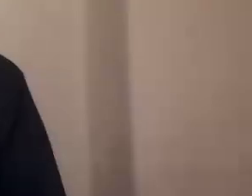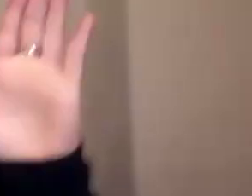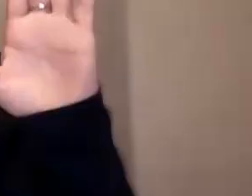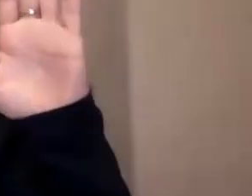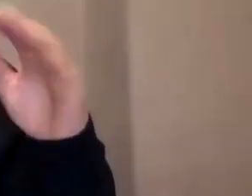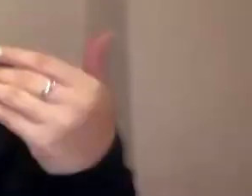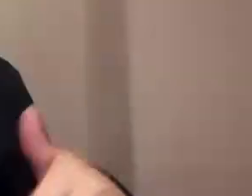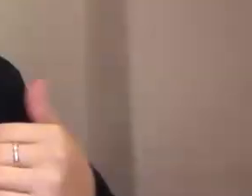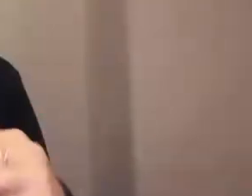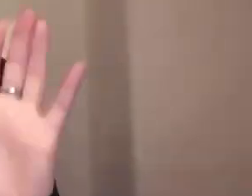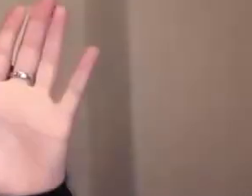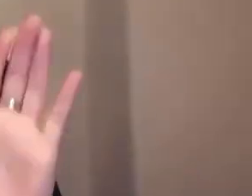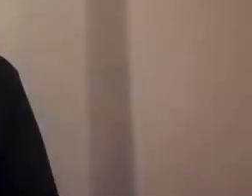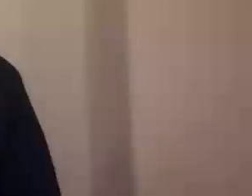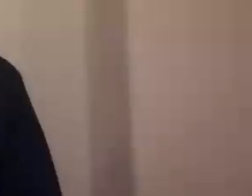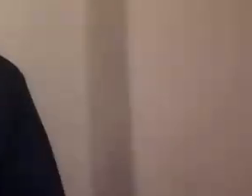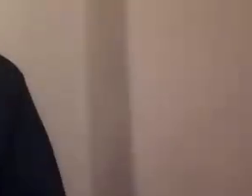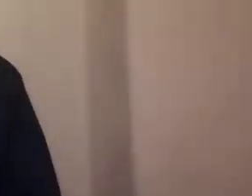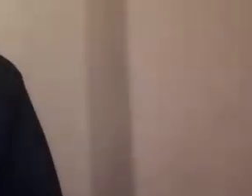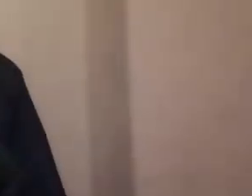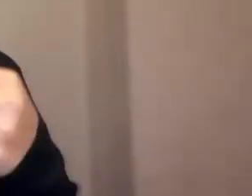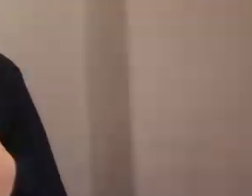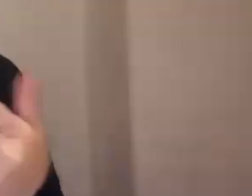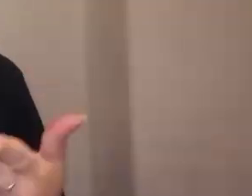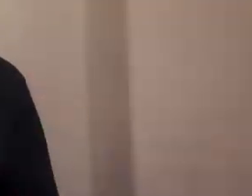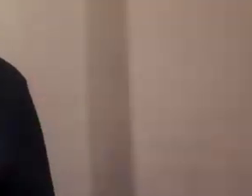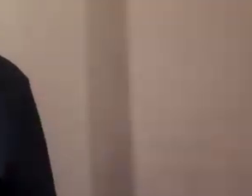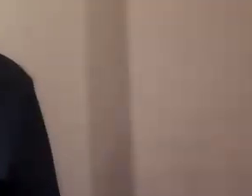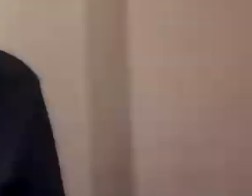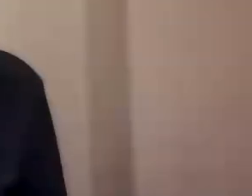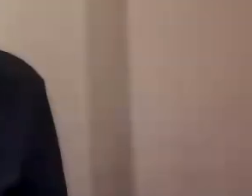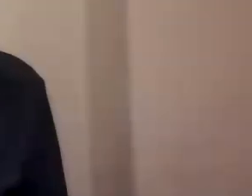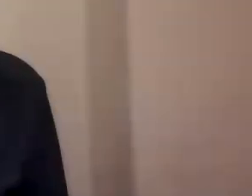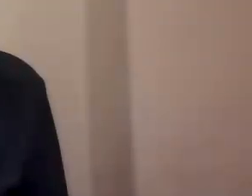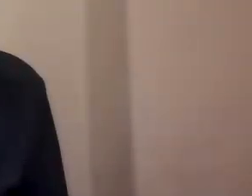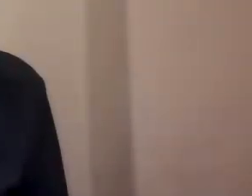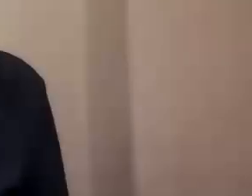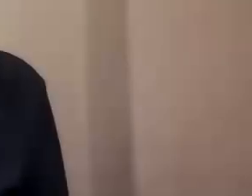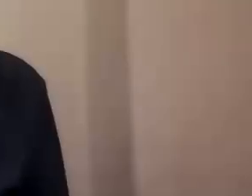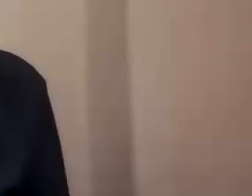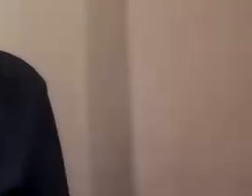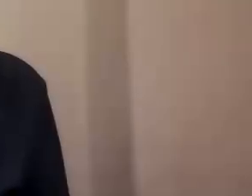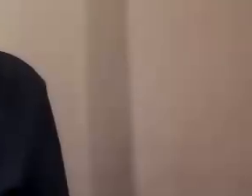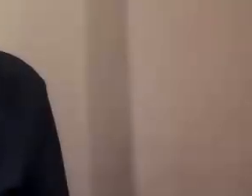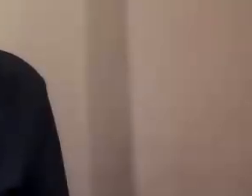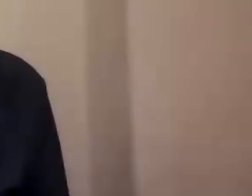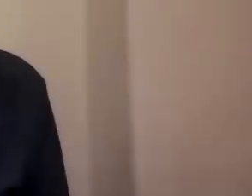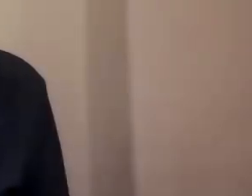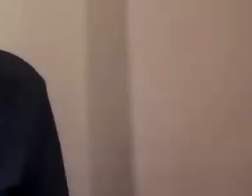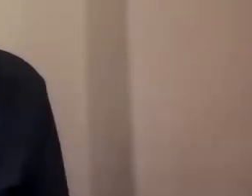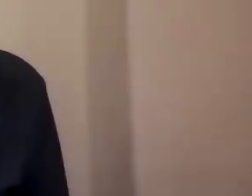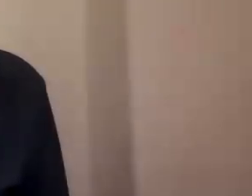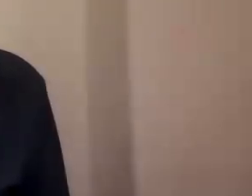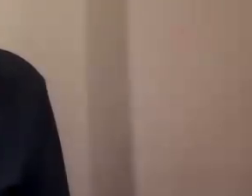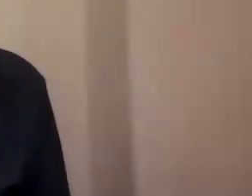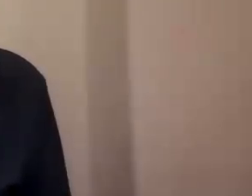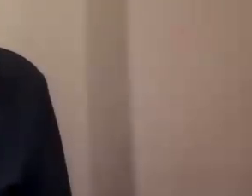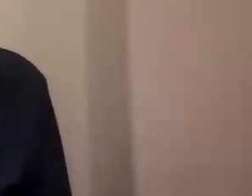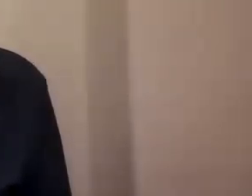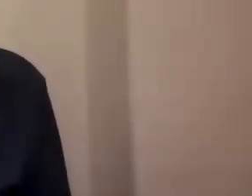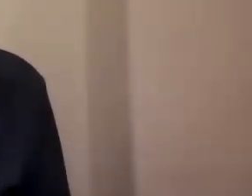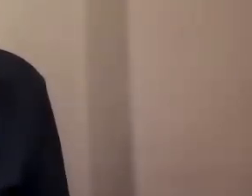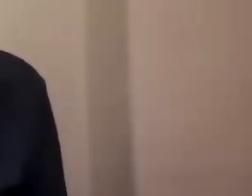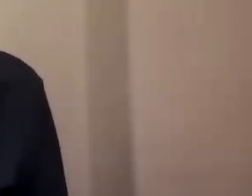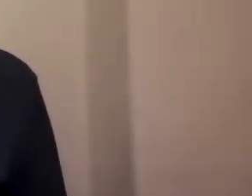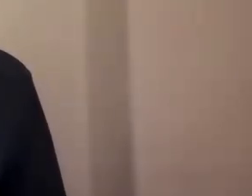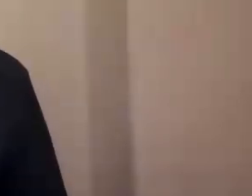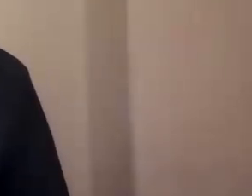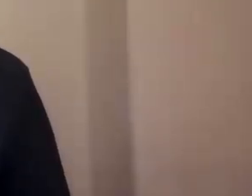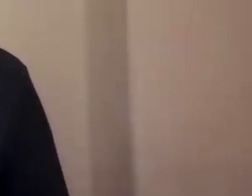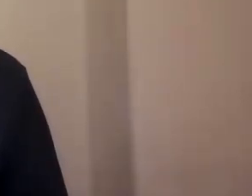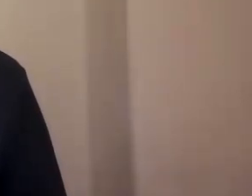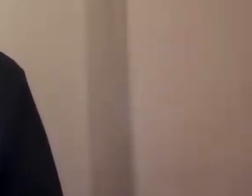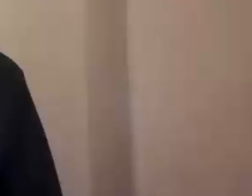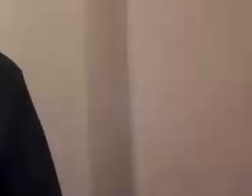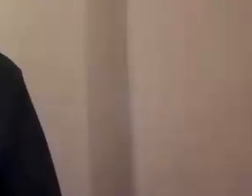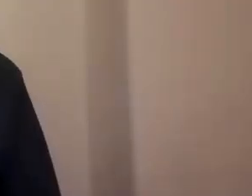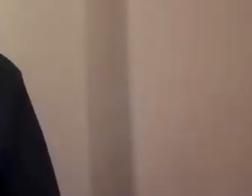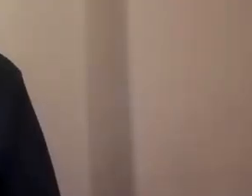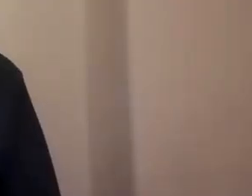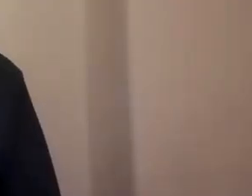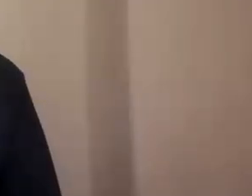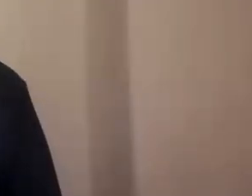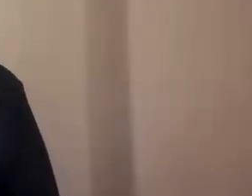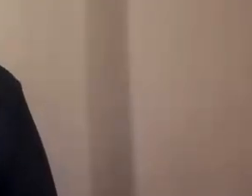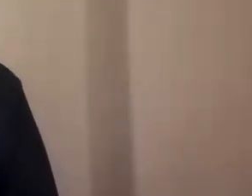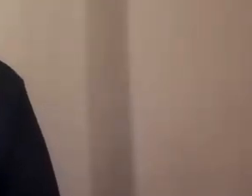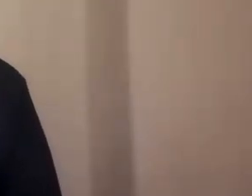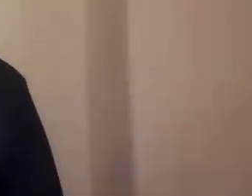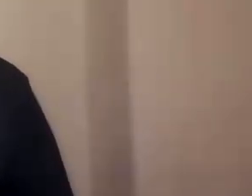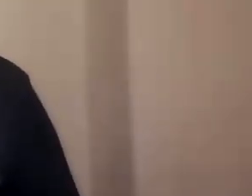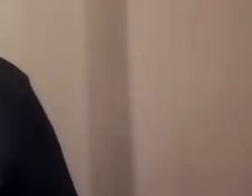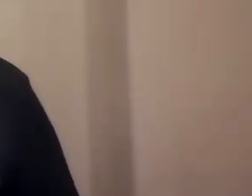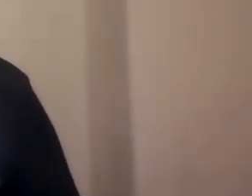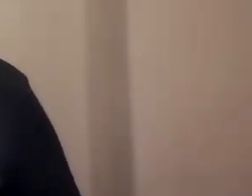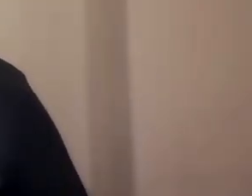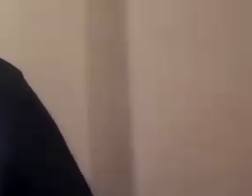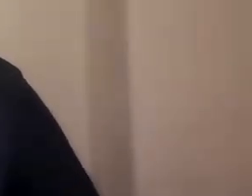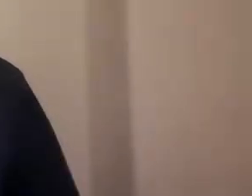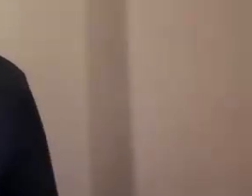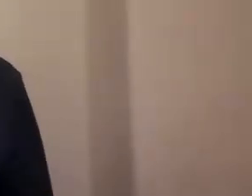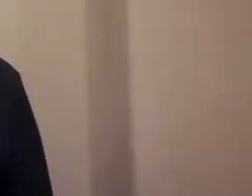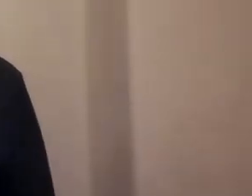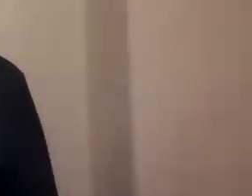thank you so much for being here and supporting our peer workforce.